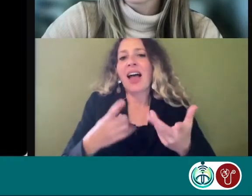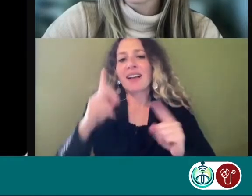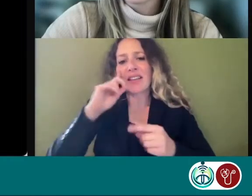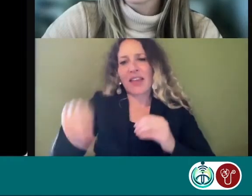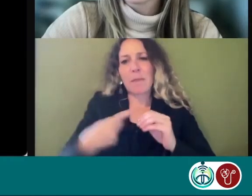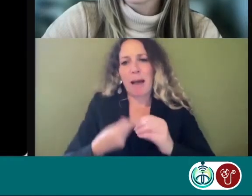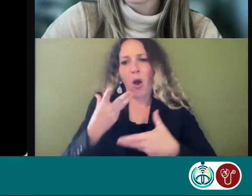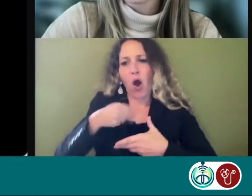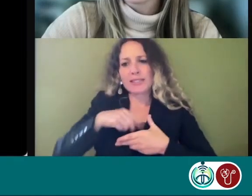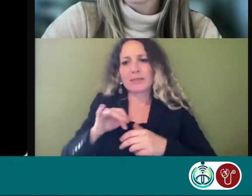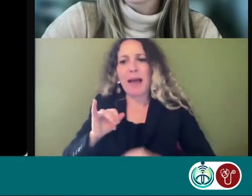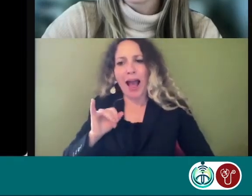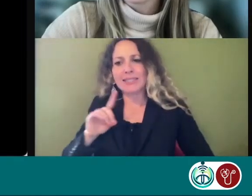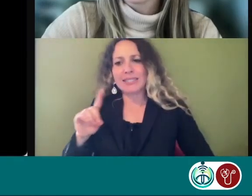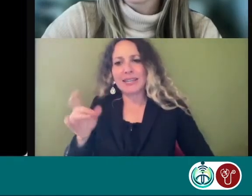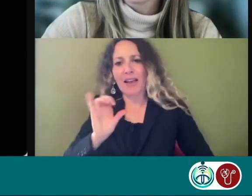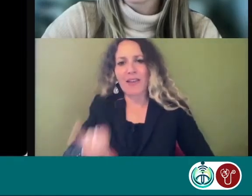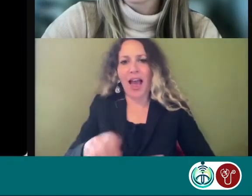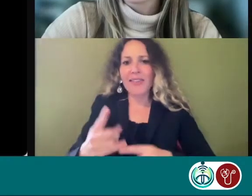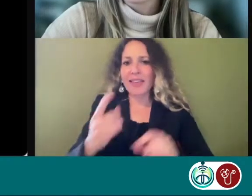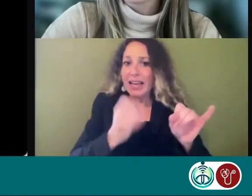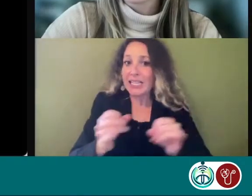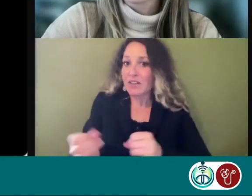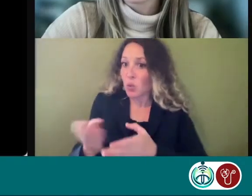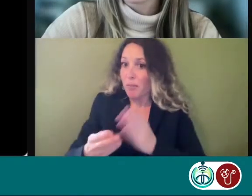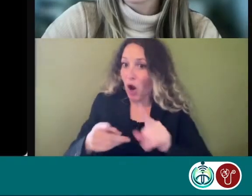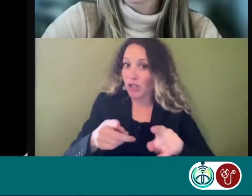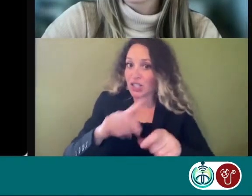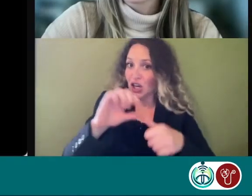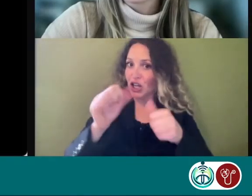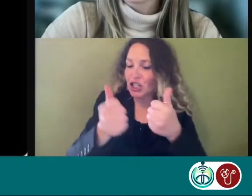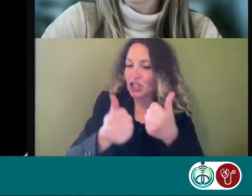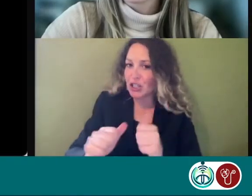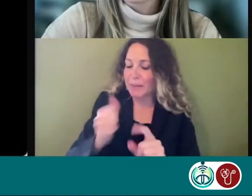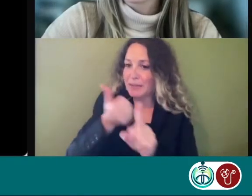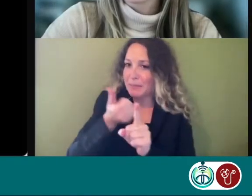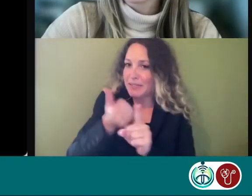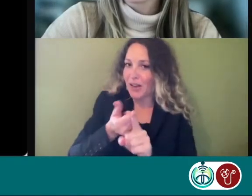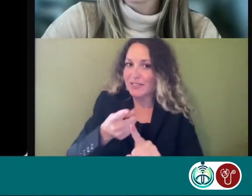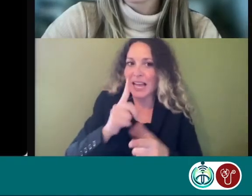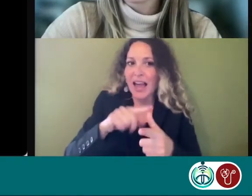The individual pieces are actually shaped in of themselves and when you put them together, they